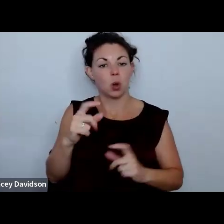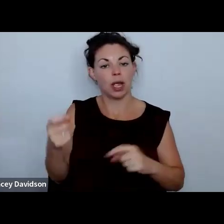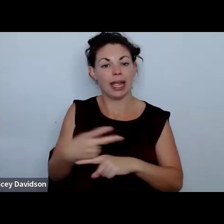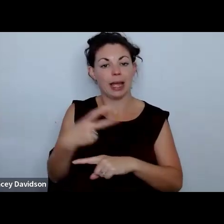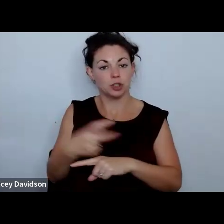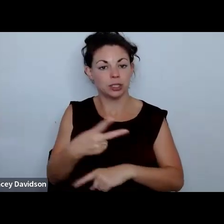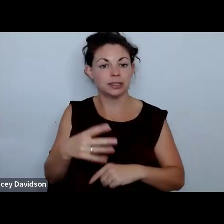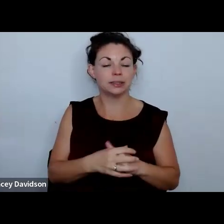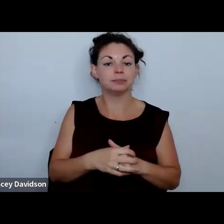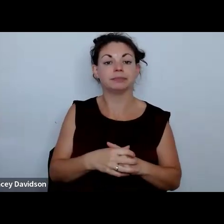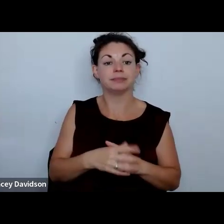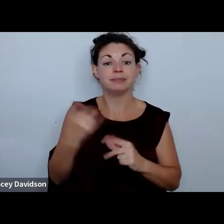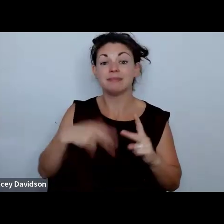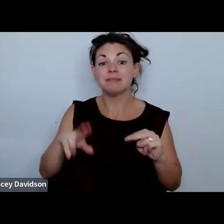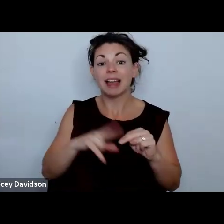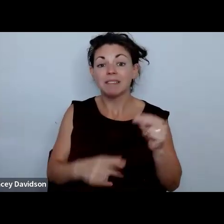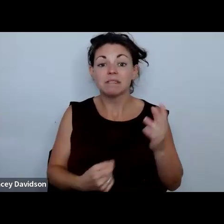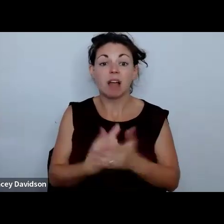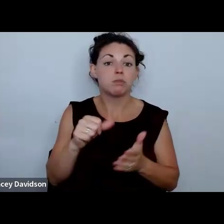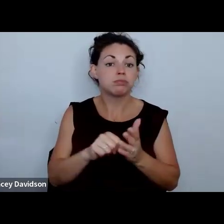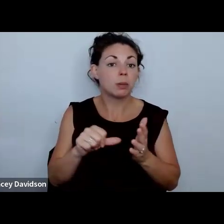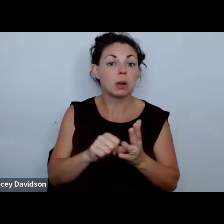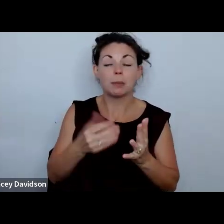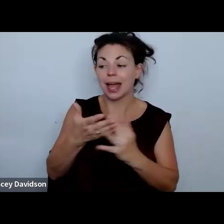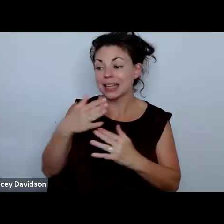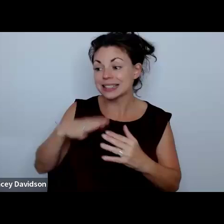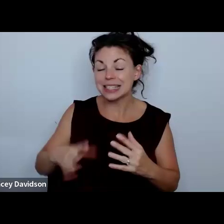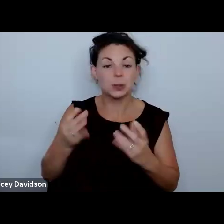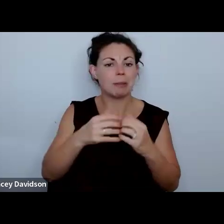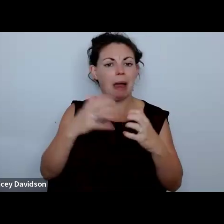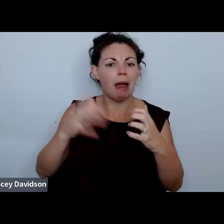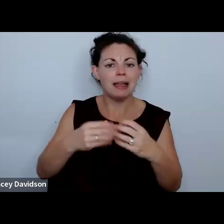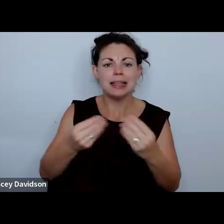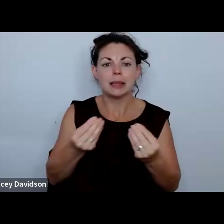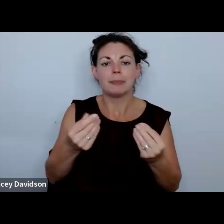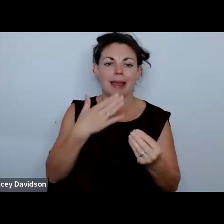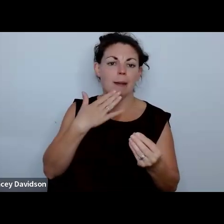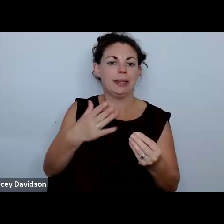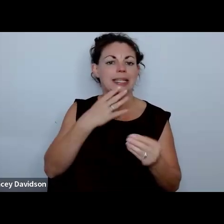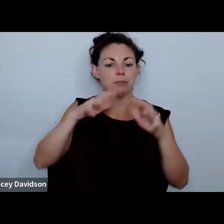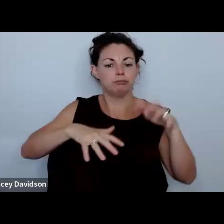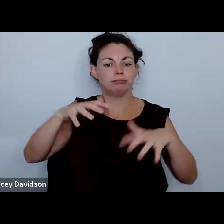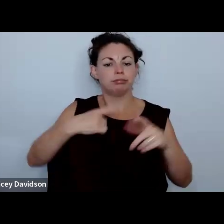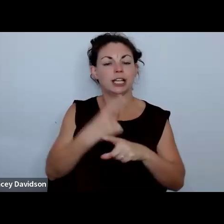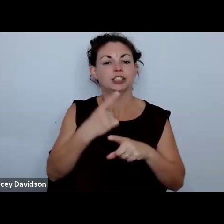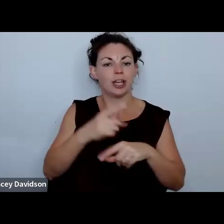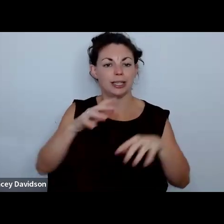In general today's session is a, a webinar-style format, so that means if you're in the audience, we can't see or hear you,